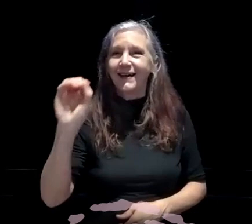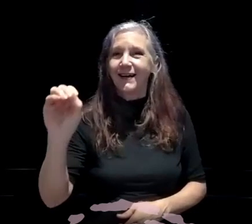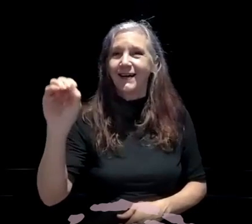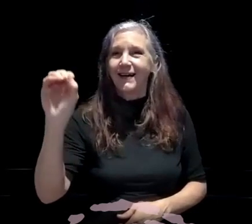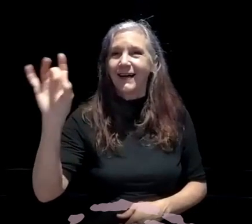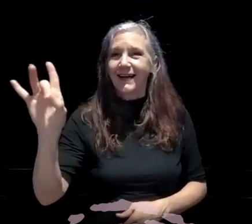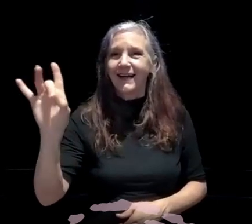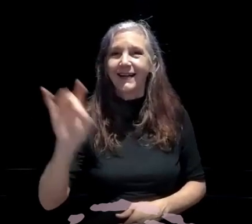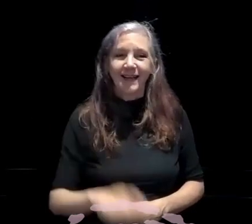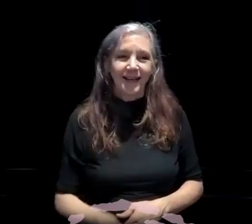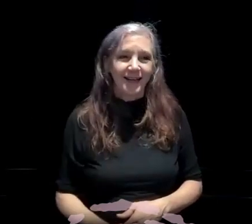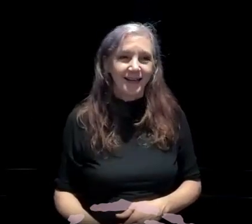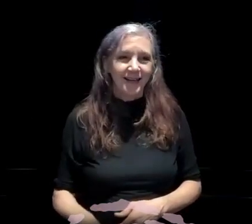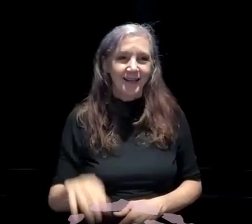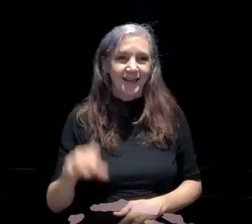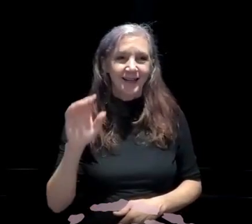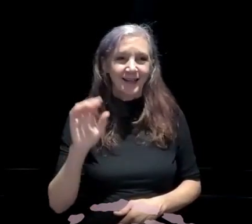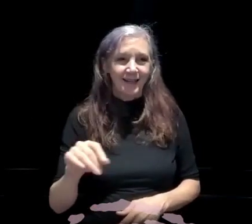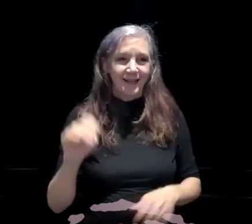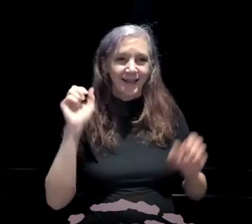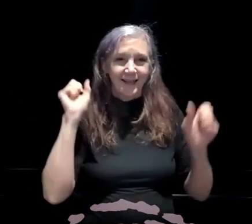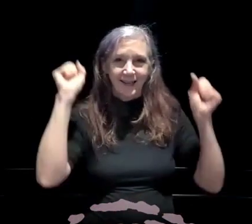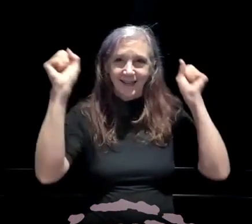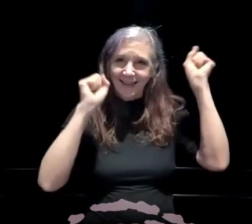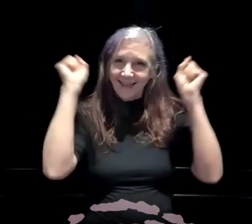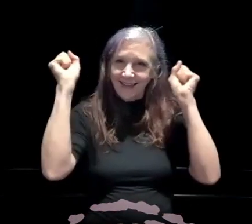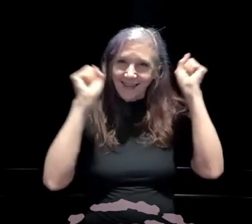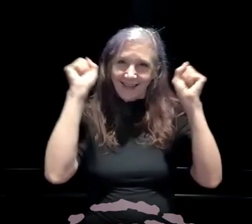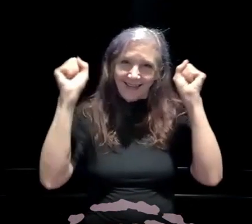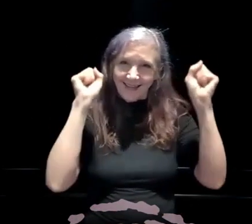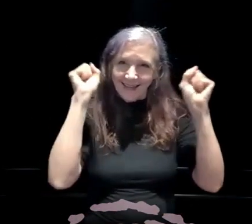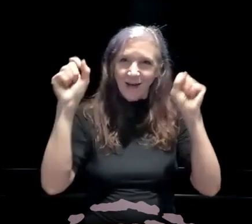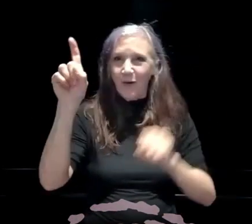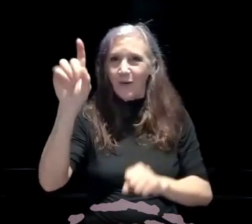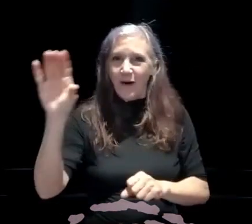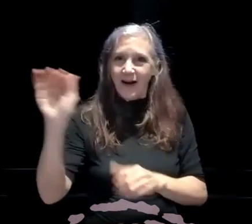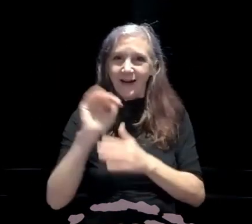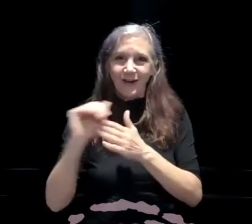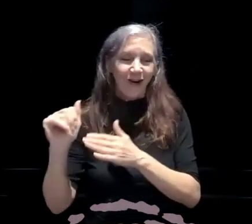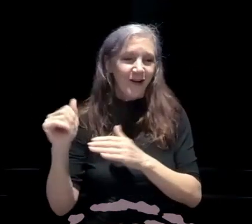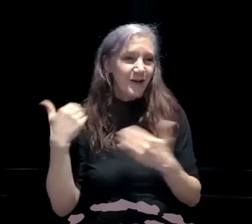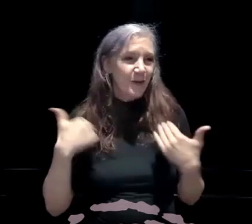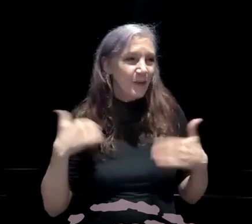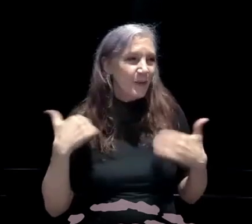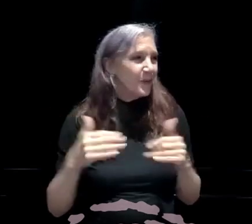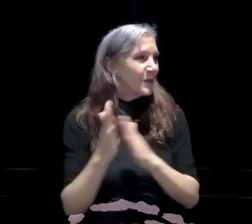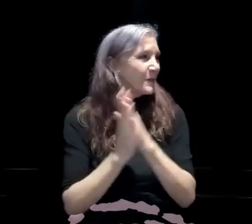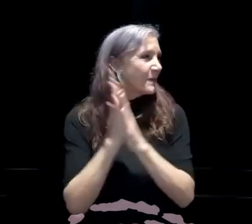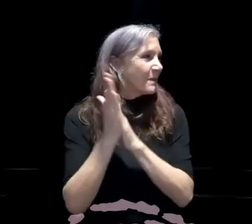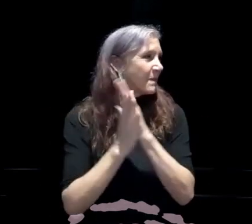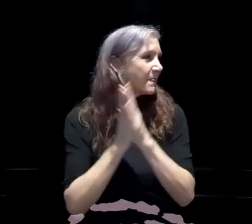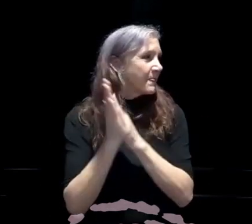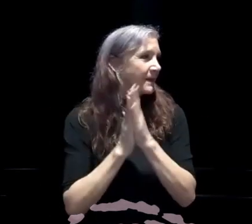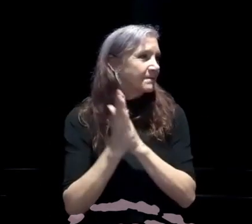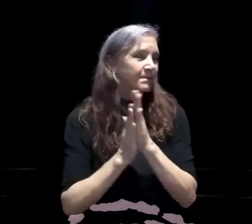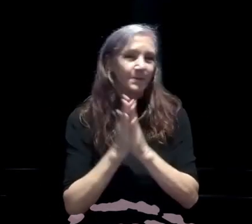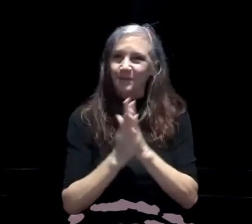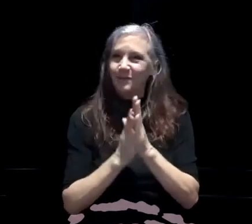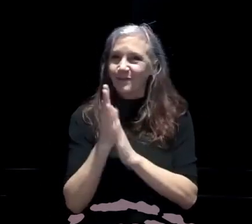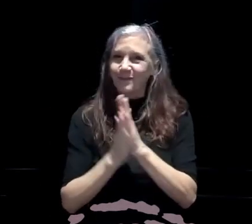Thank you, number 1, 0, 8.